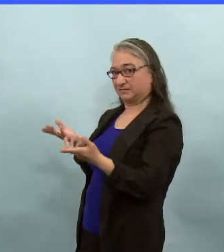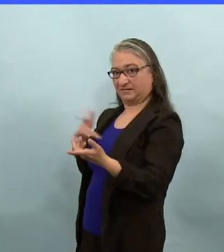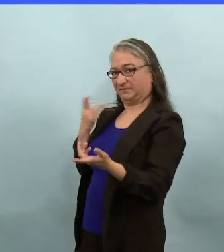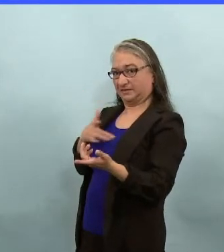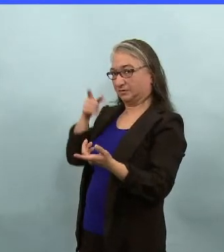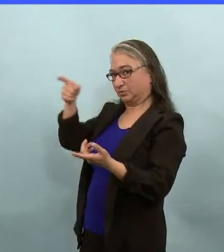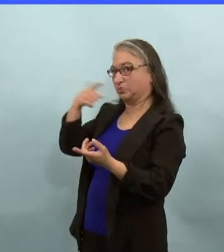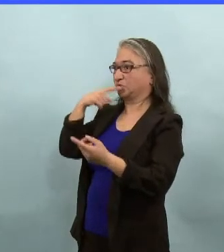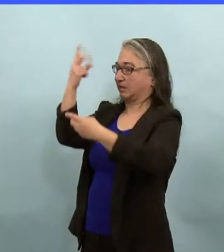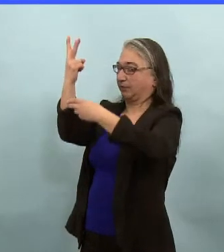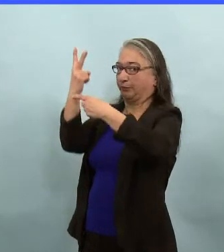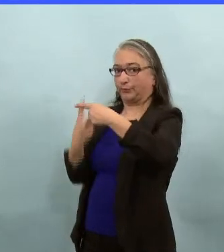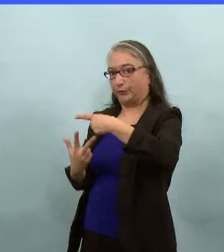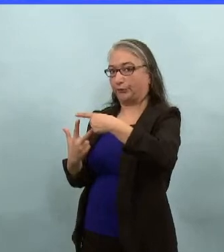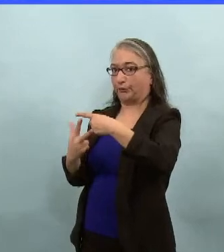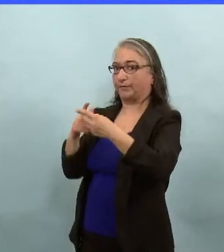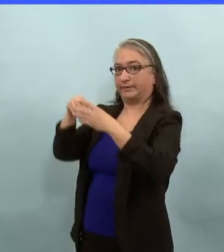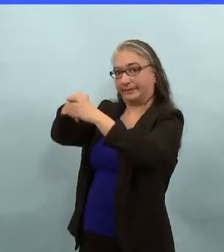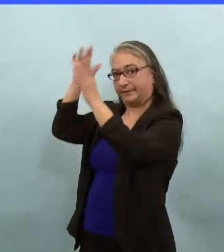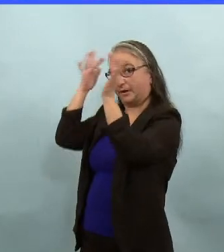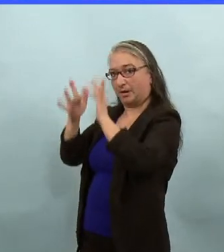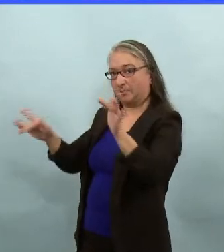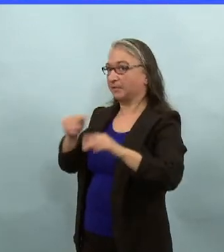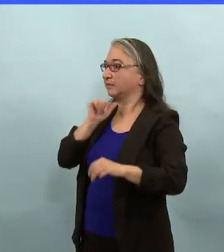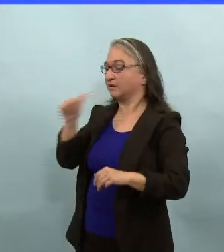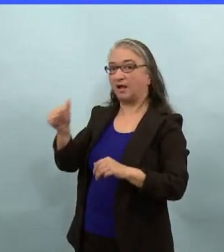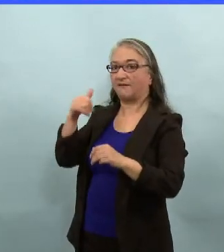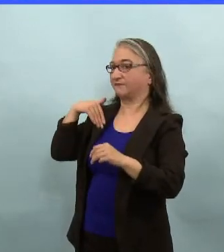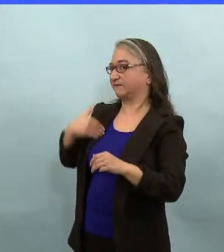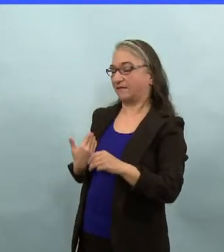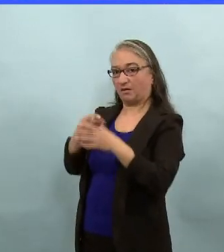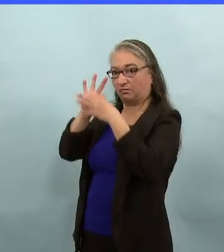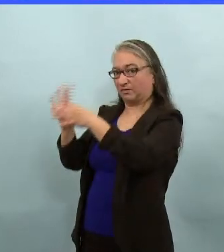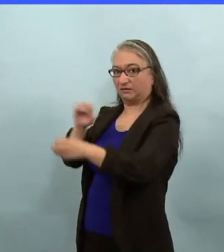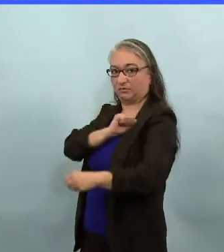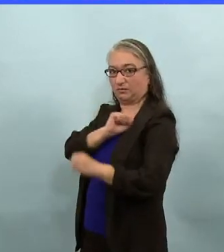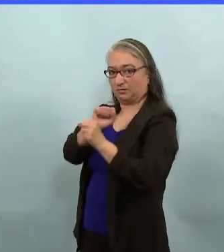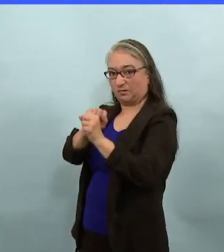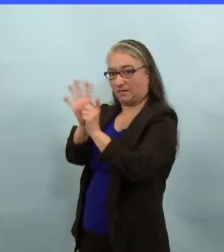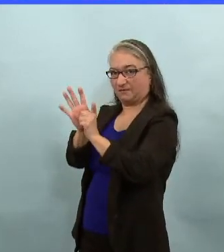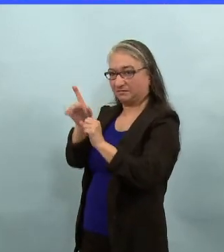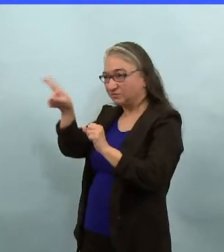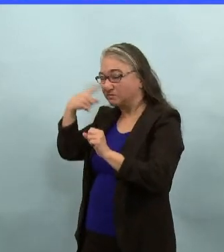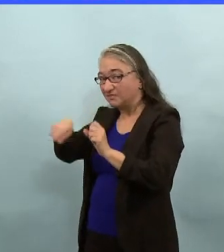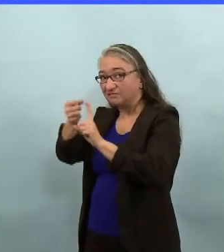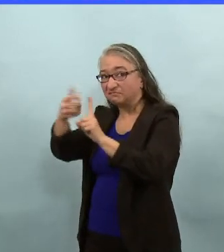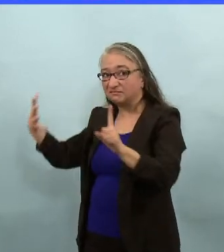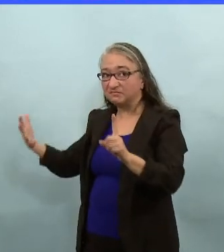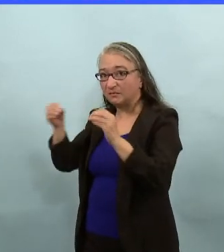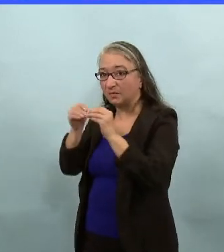that point uh and i'll leave it to the public health folks to to add further details but